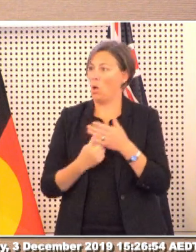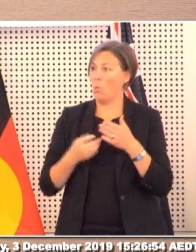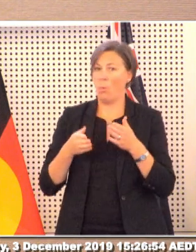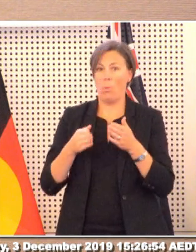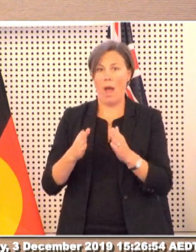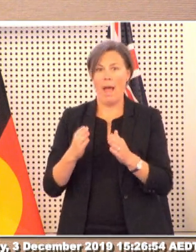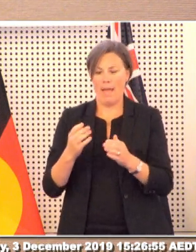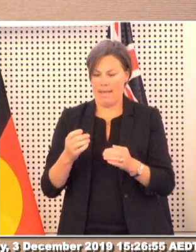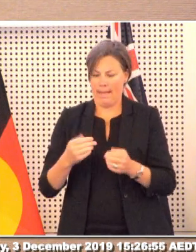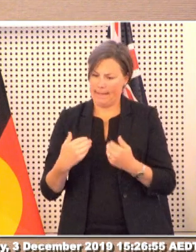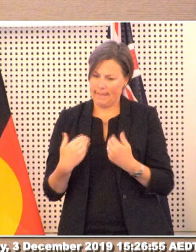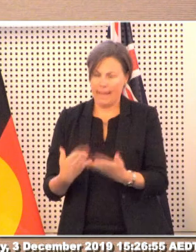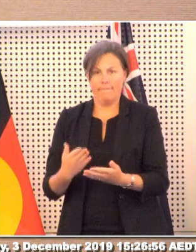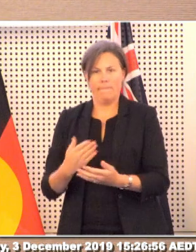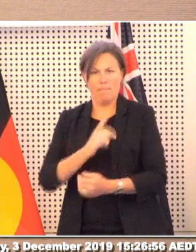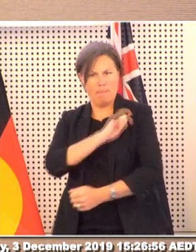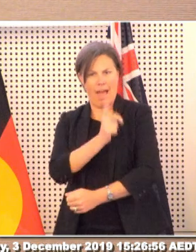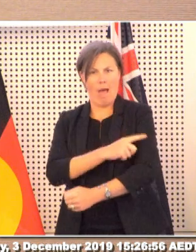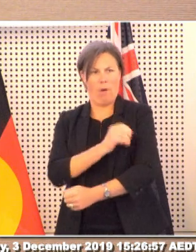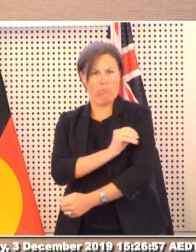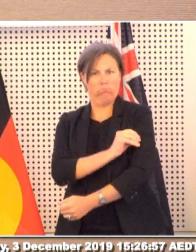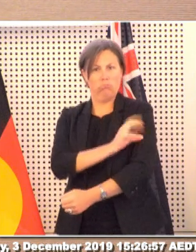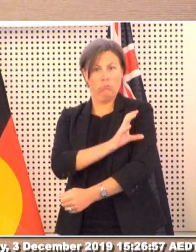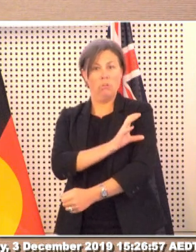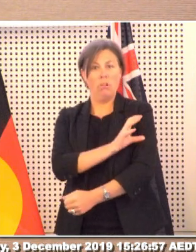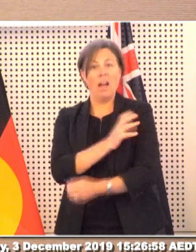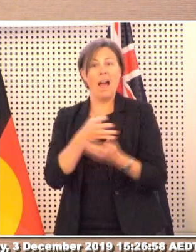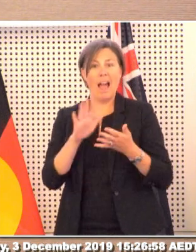It’s just so pervasive; in all of the comments that we read is this